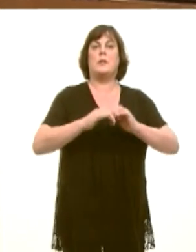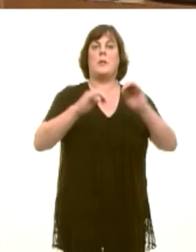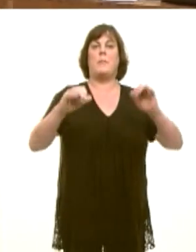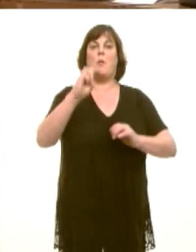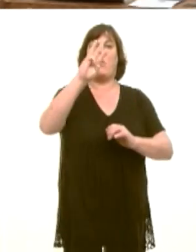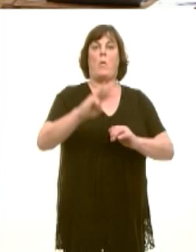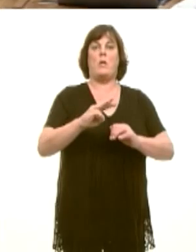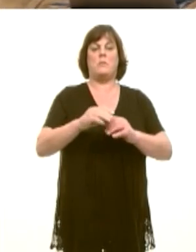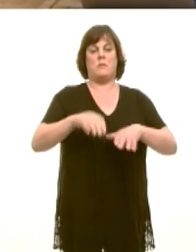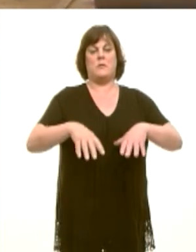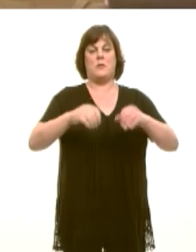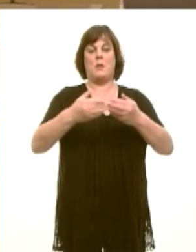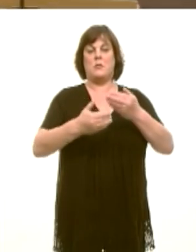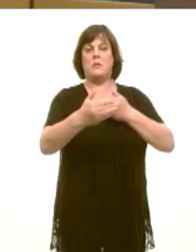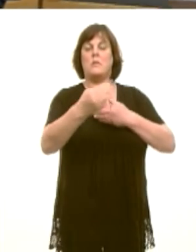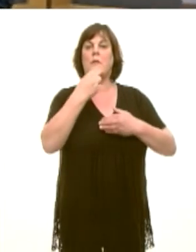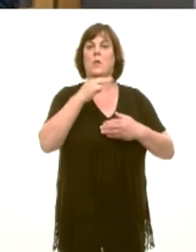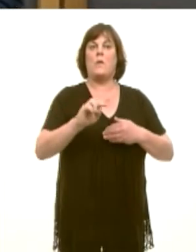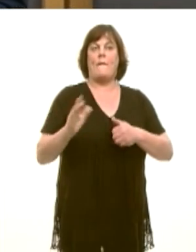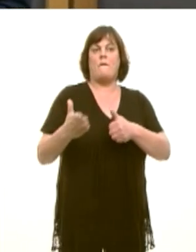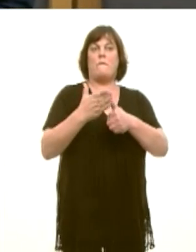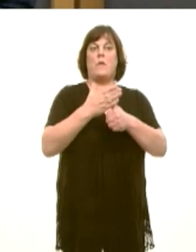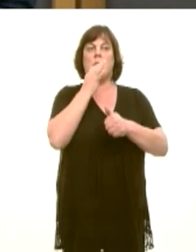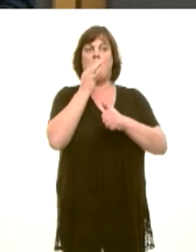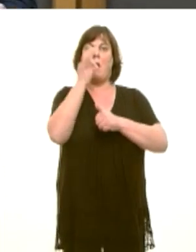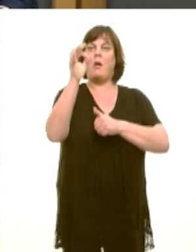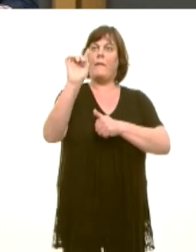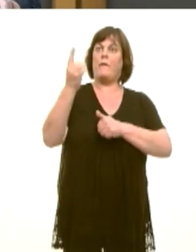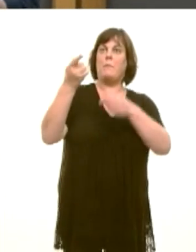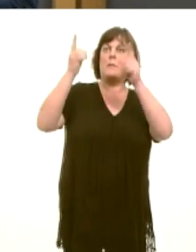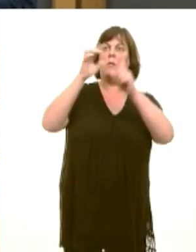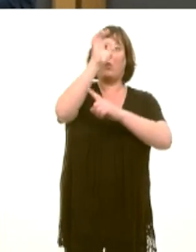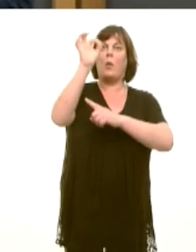item today is questions to the First Minister, and question 1 is from Kirsty Williams.